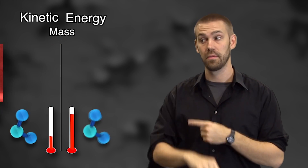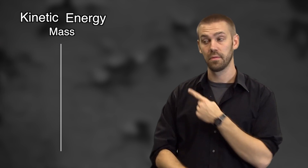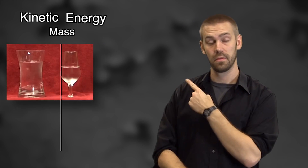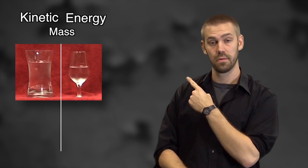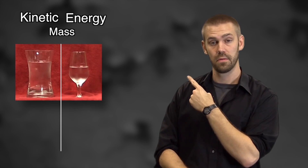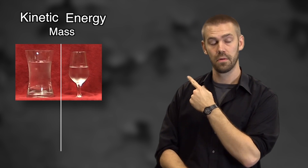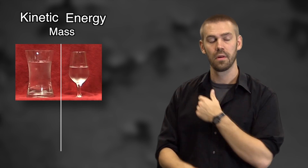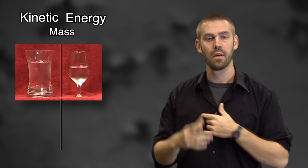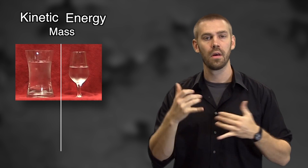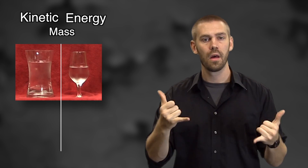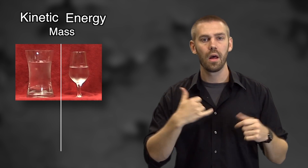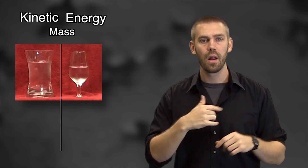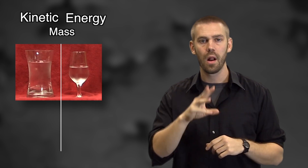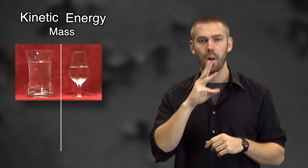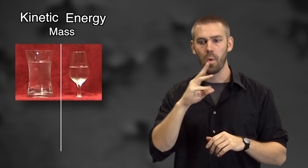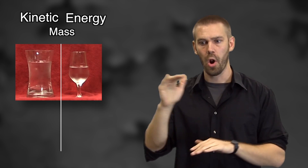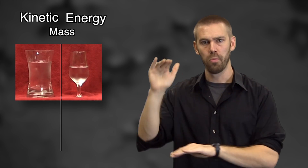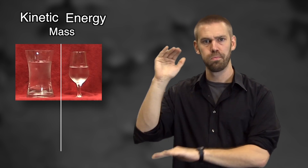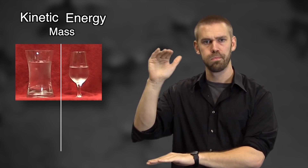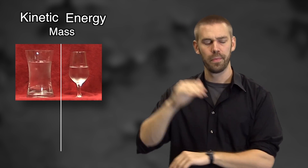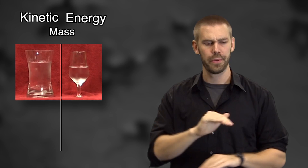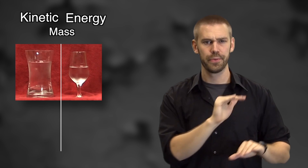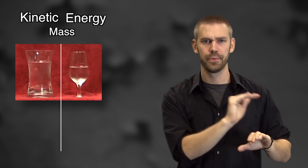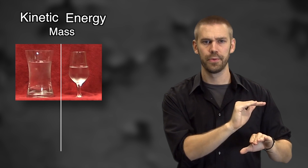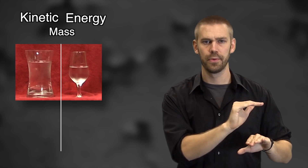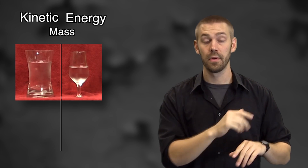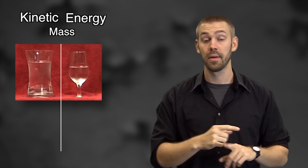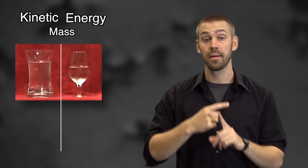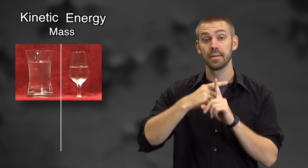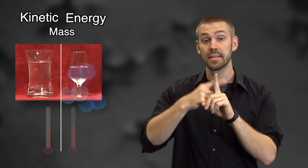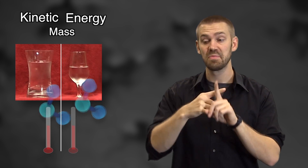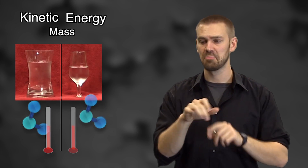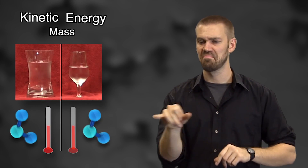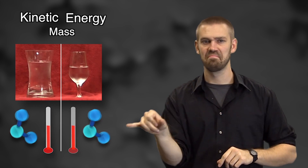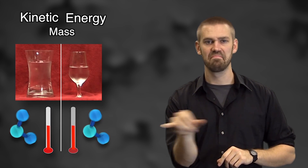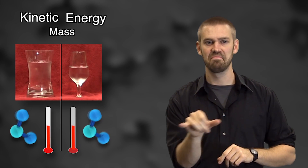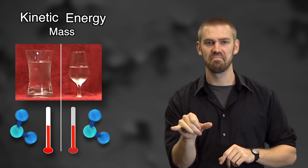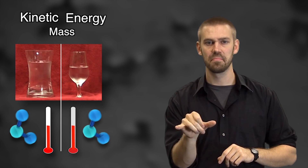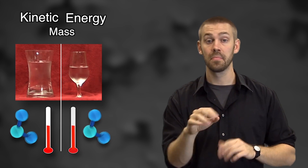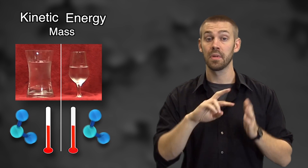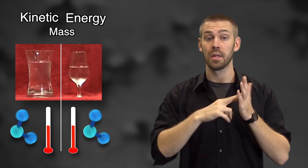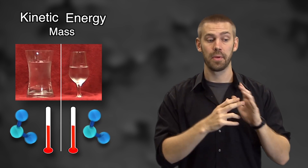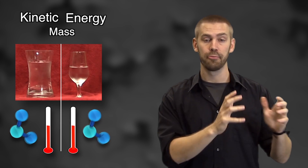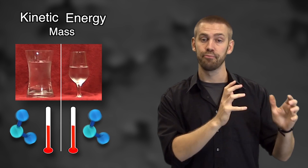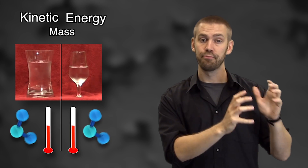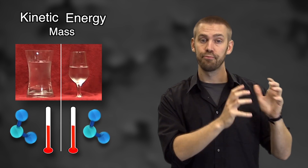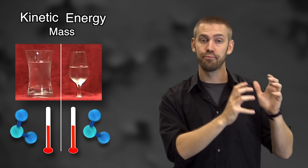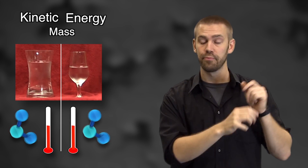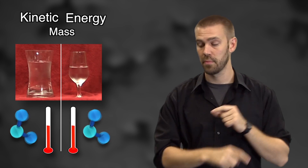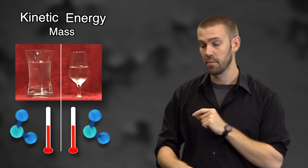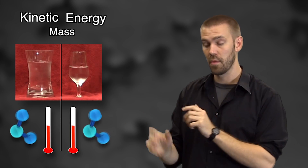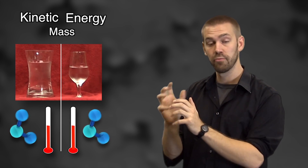So if we had two glasses of water that had different amounts of liquid in them, their temperatures might be the same meaning